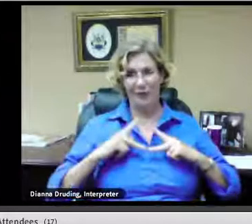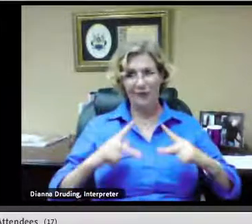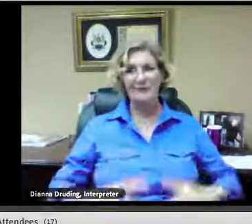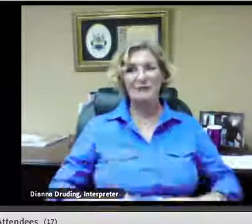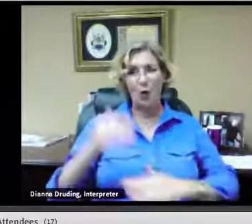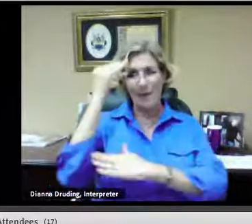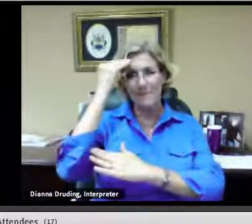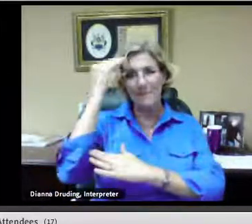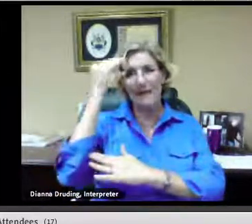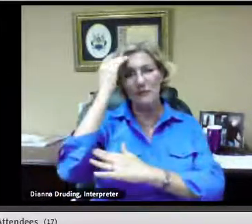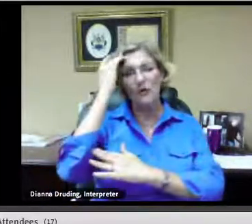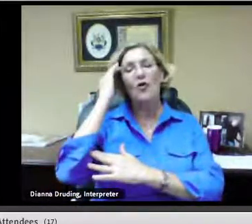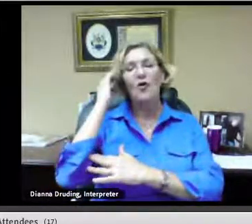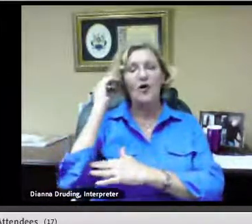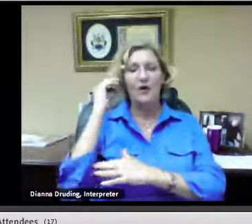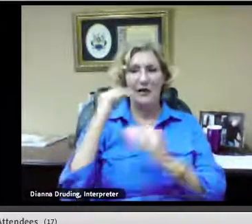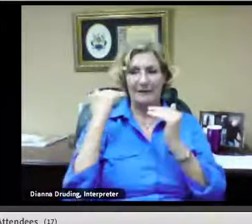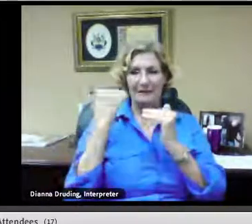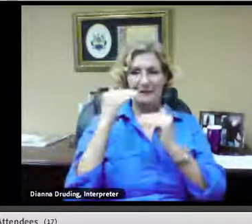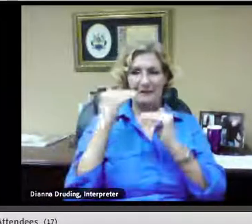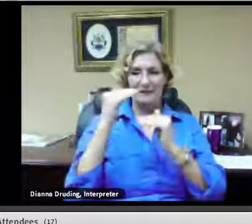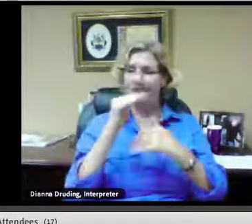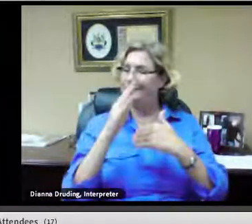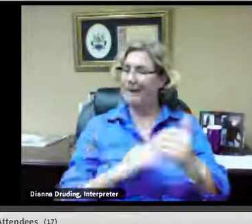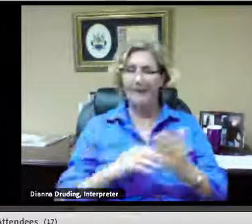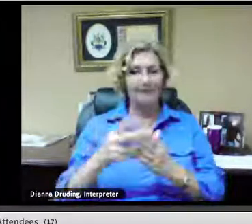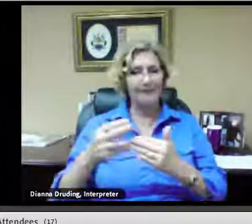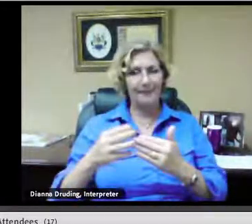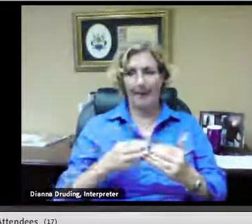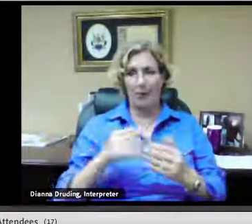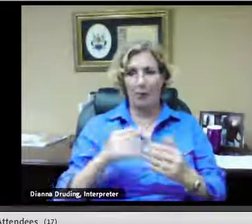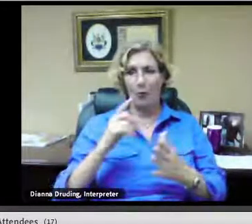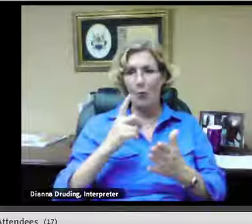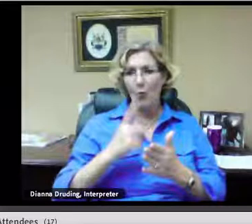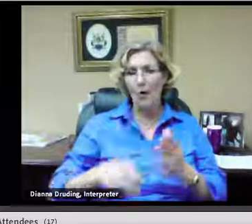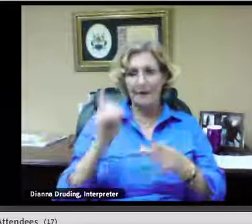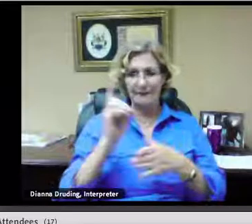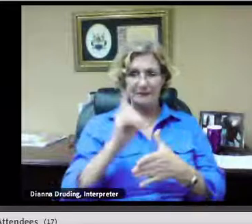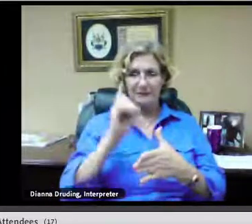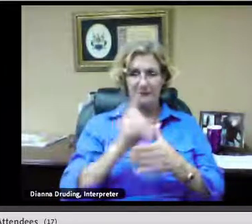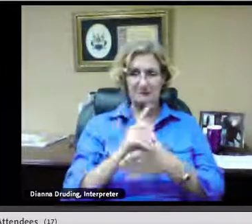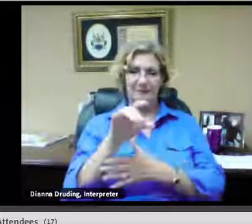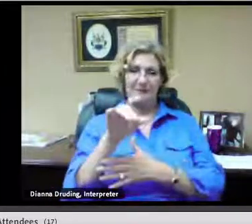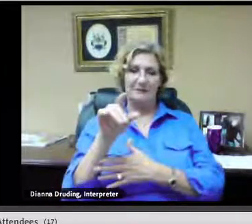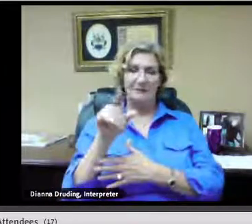It still has to be accessible. It frames disability as an ordinary part